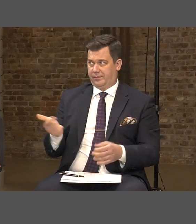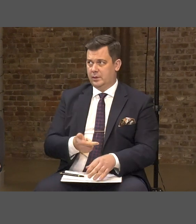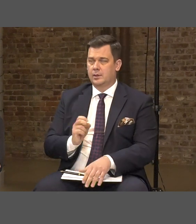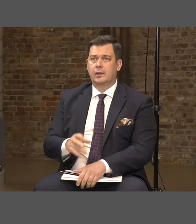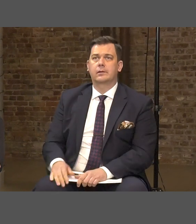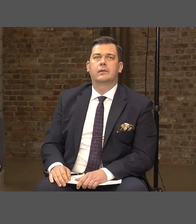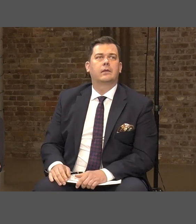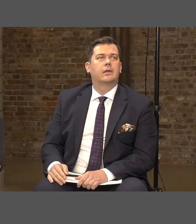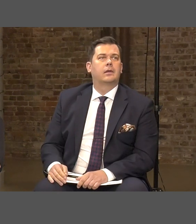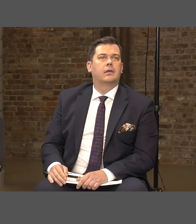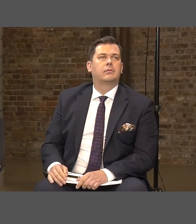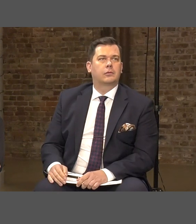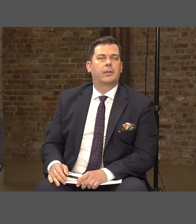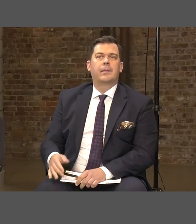Should they? Yes or no?